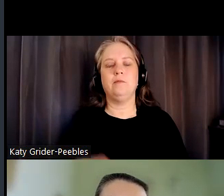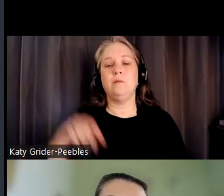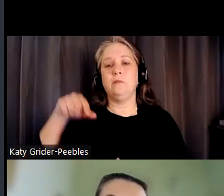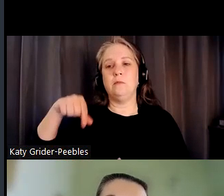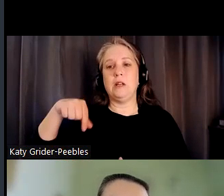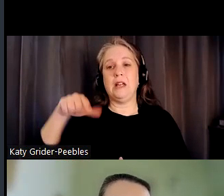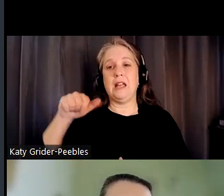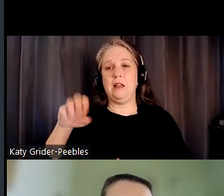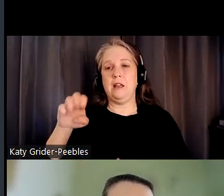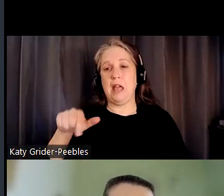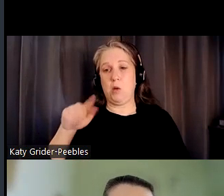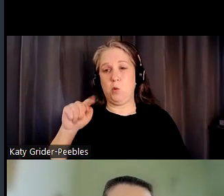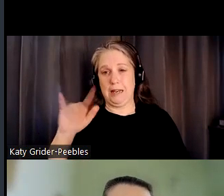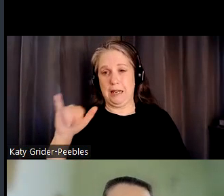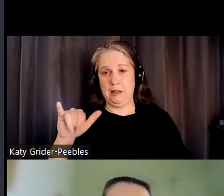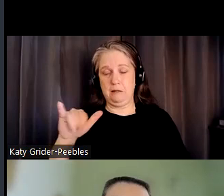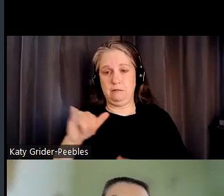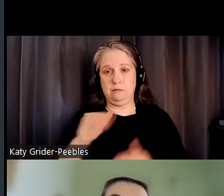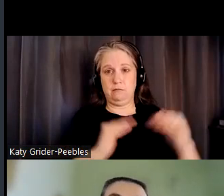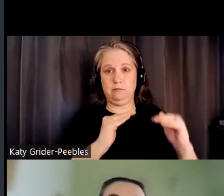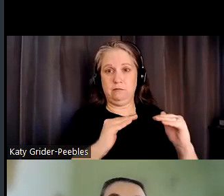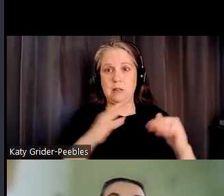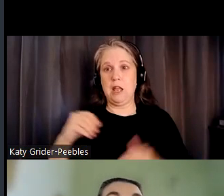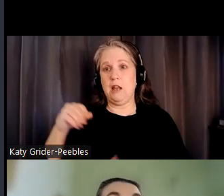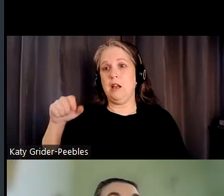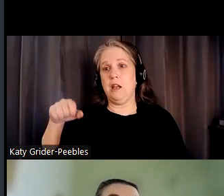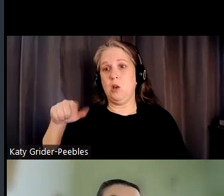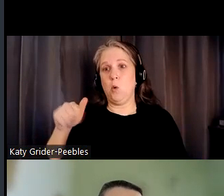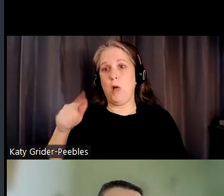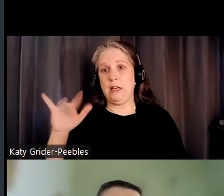without looking at justice because in